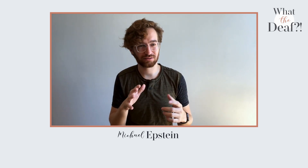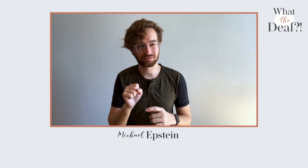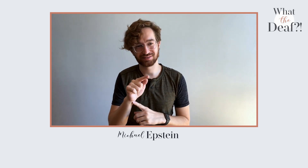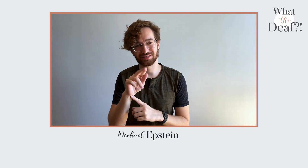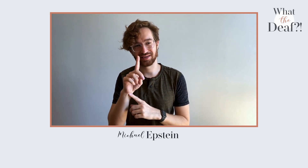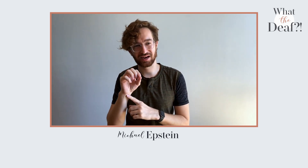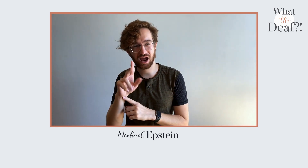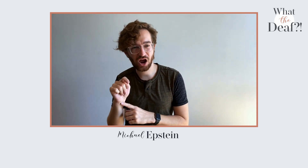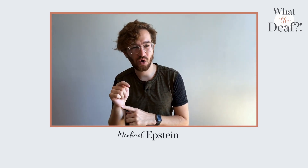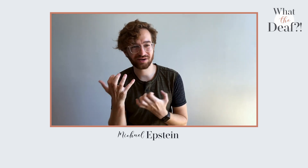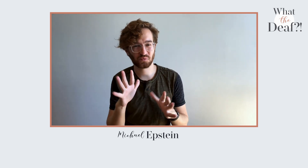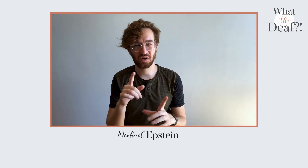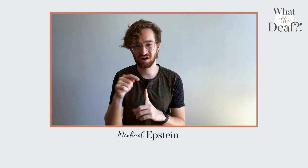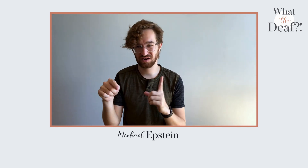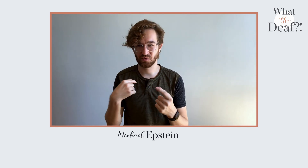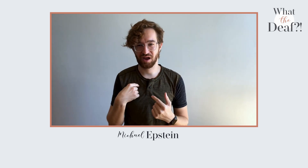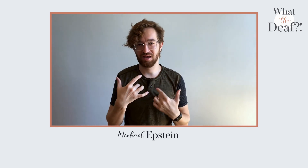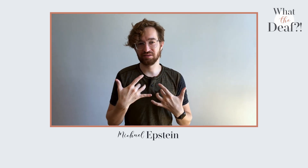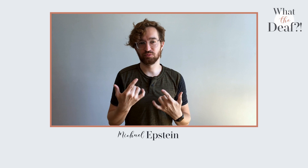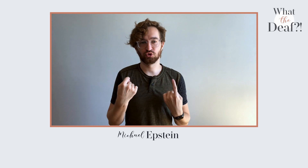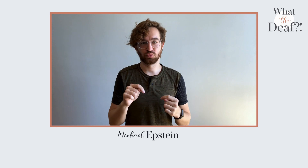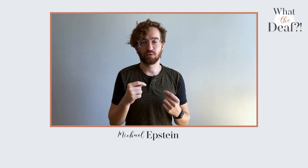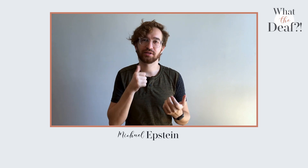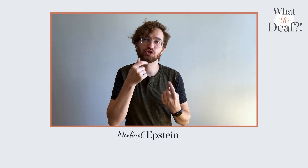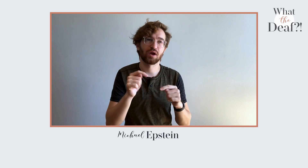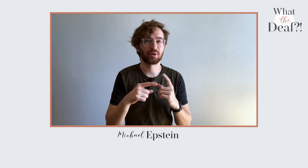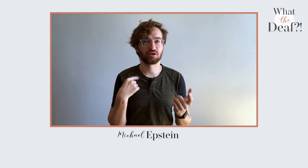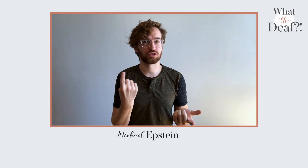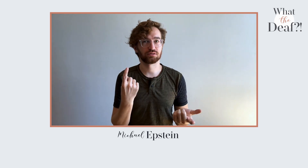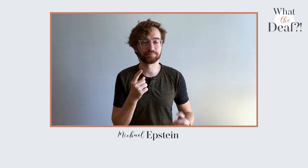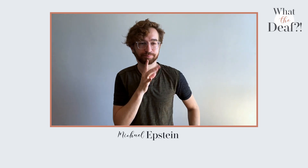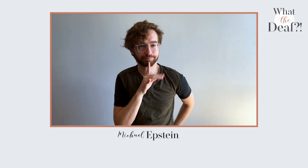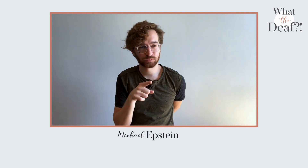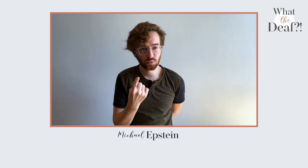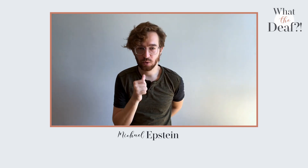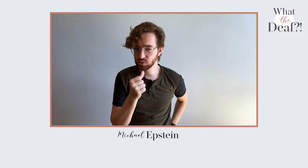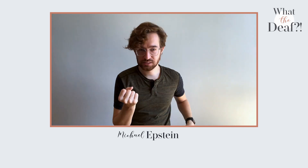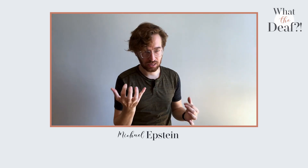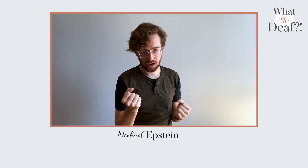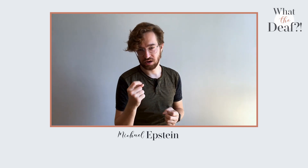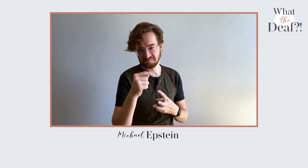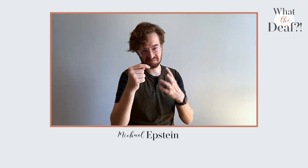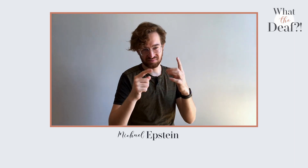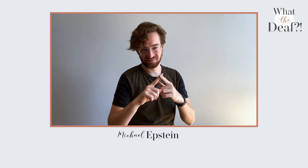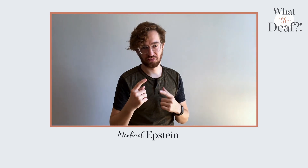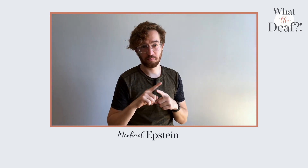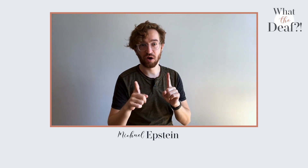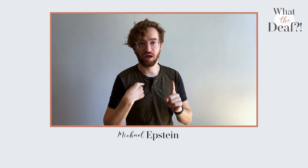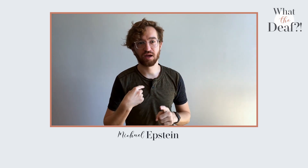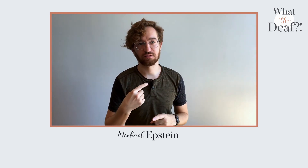I didn't want to stand out. So I tried to just speak only, not use my hands to communicate, but my parents would tell me,